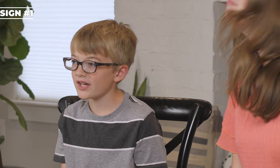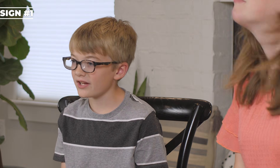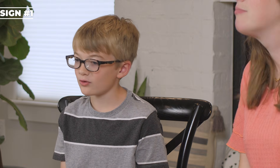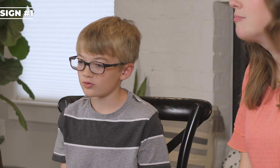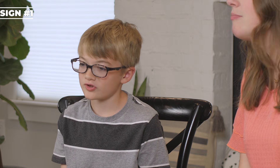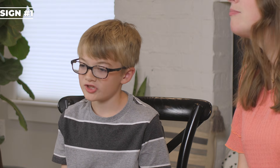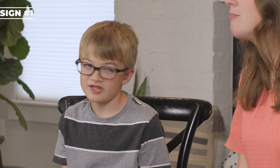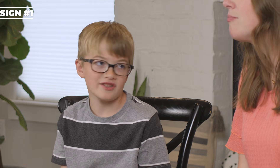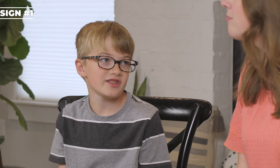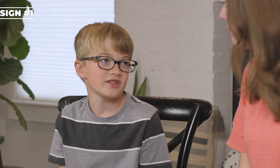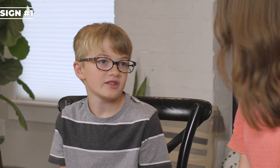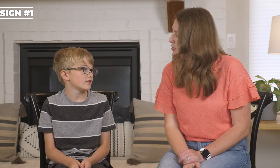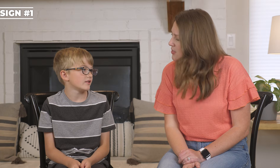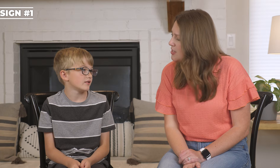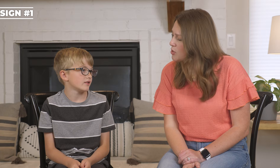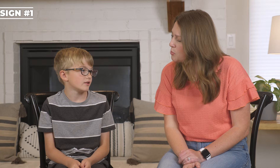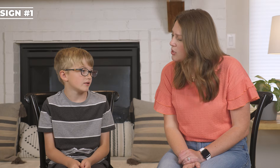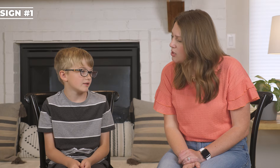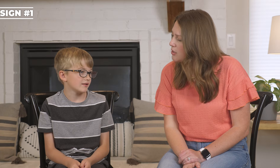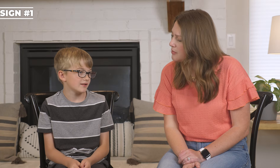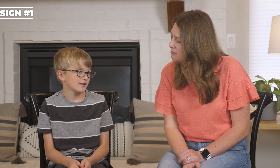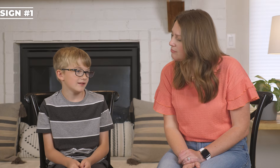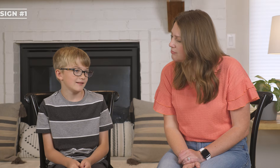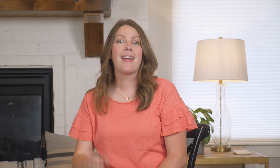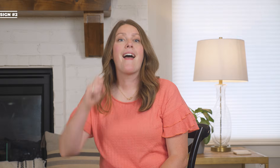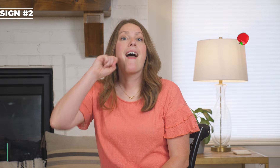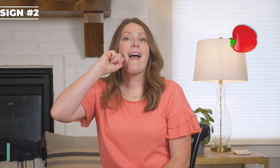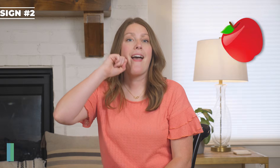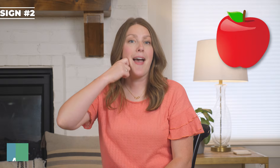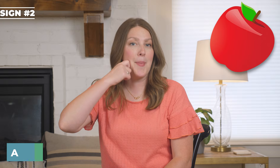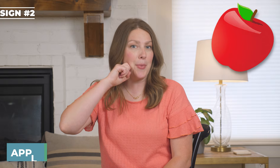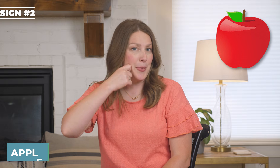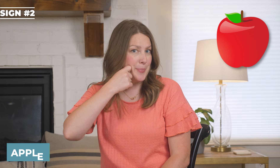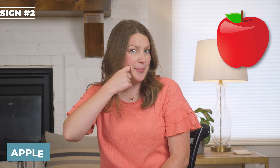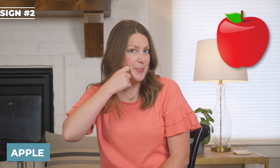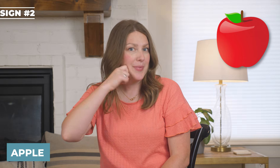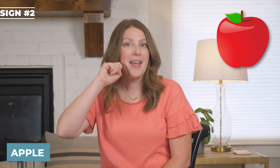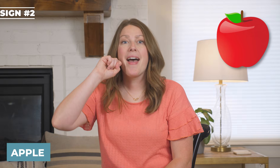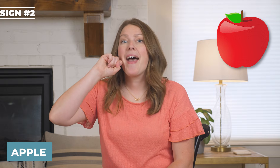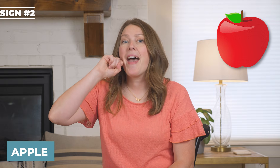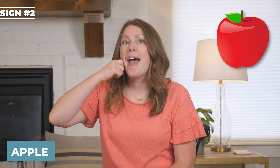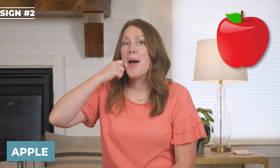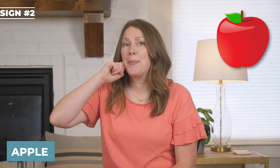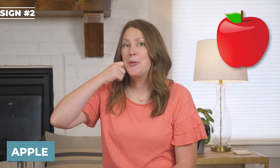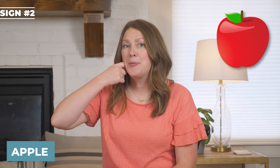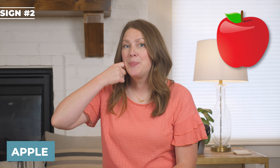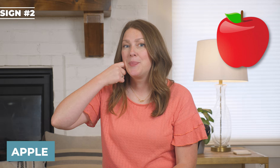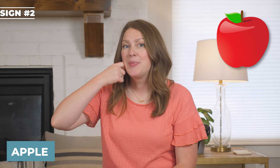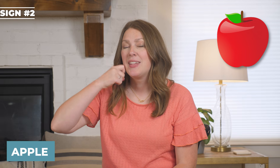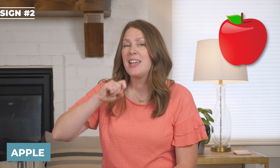And oranges. Sounds pretty solid. Apple.